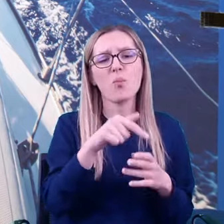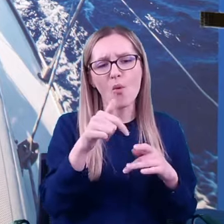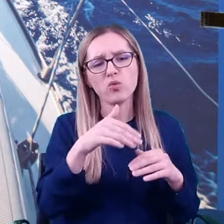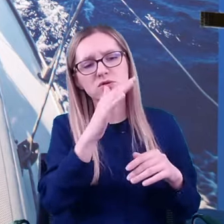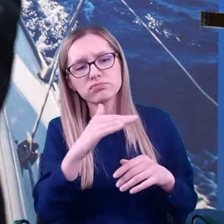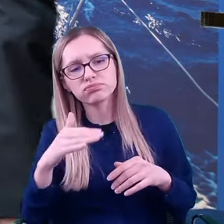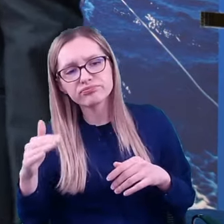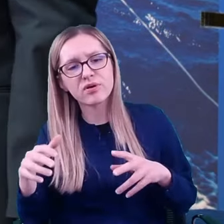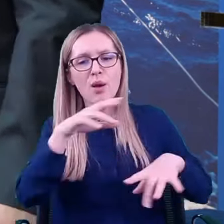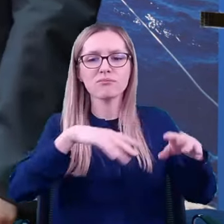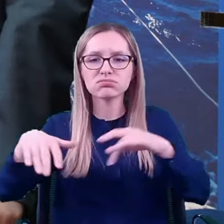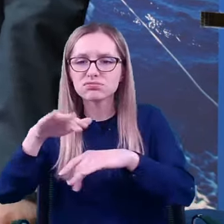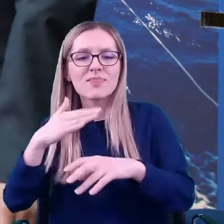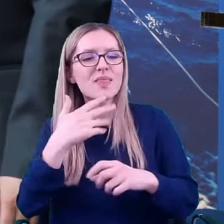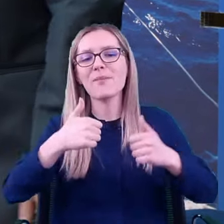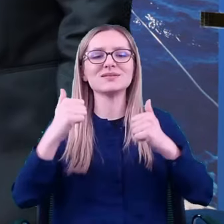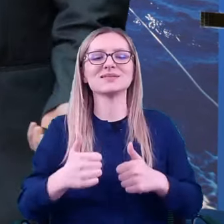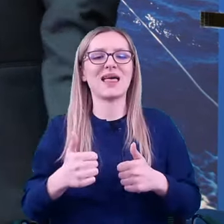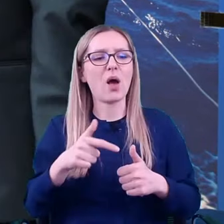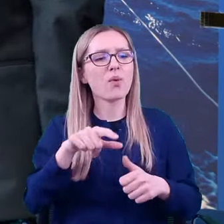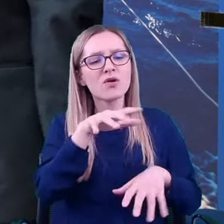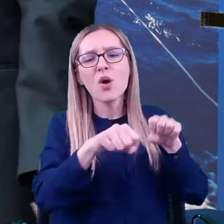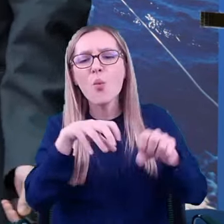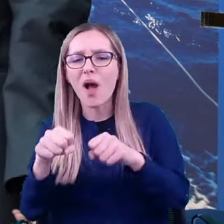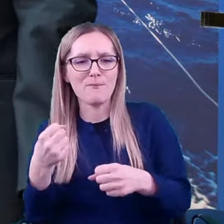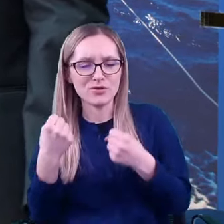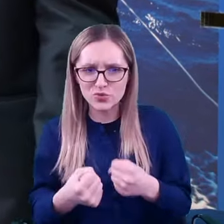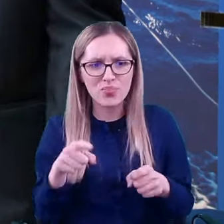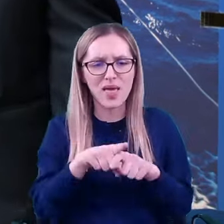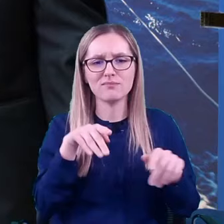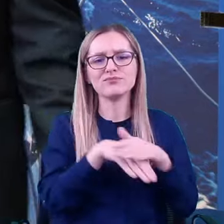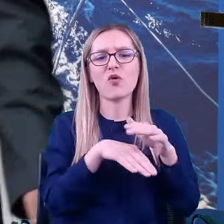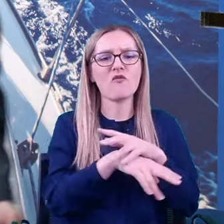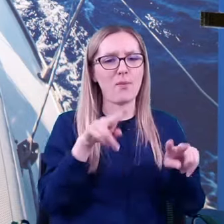so it is very difficult to store hydrogen. This is one of the major challenges.